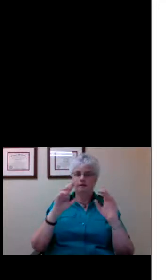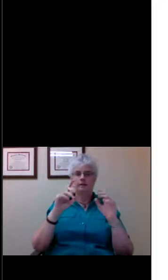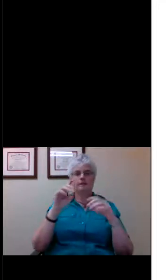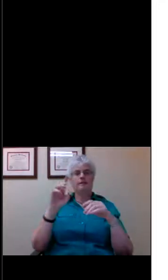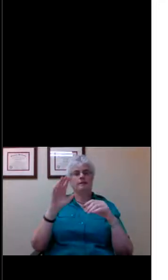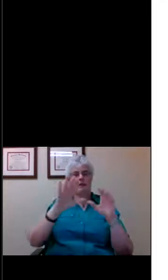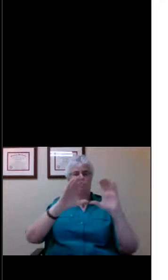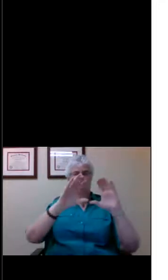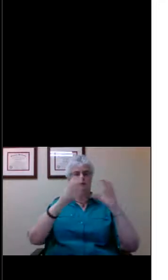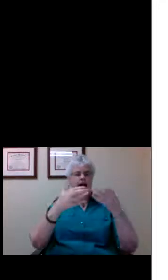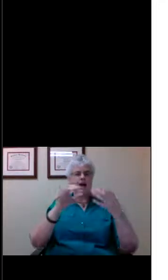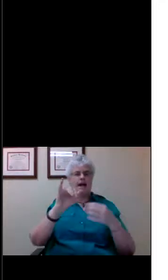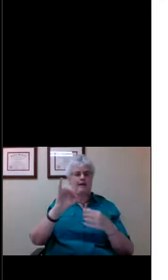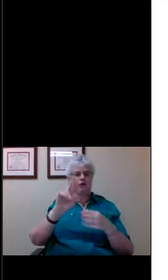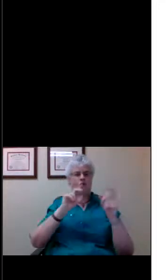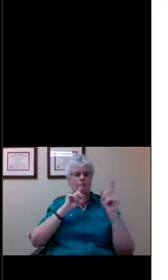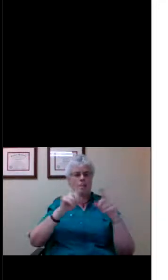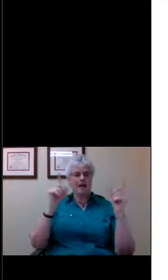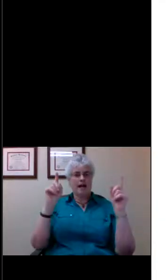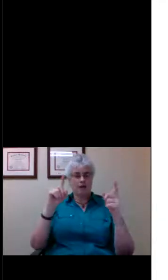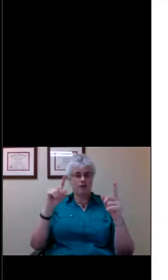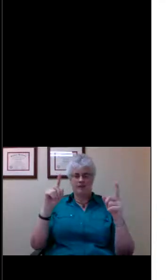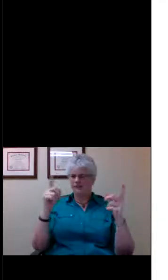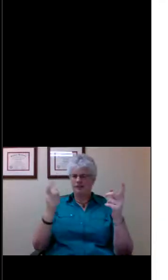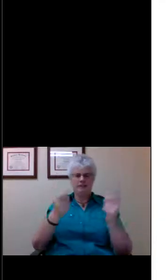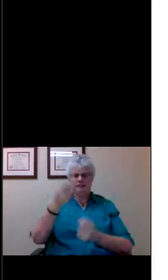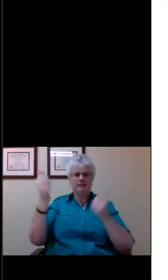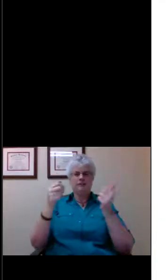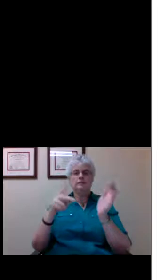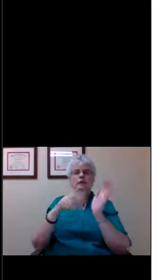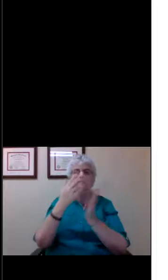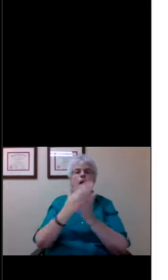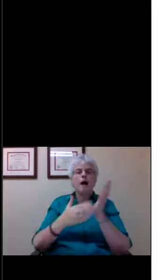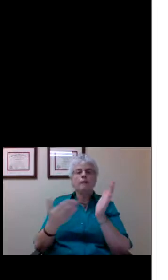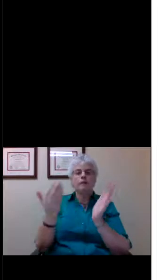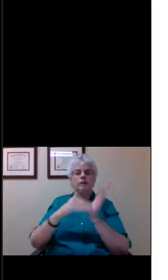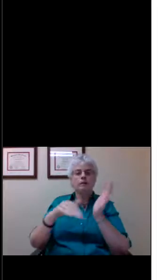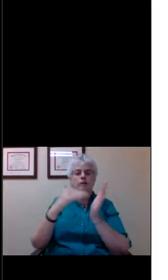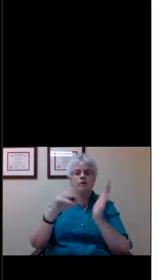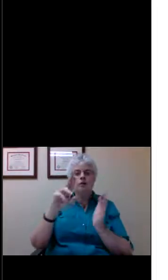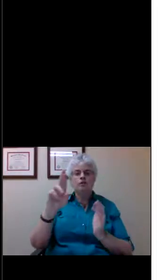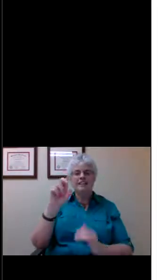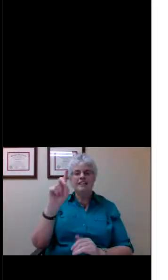really hone in on those categories of incident reports and some of- there were